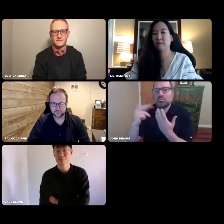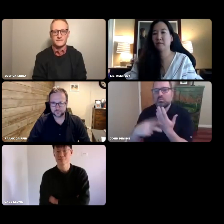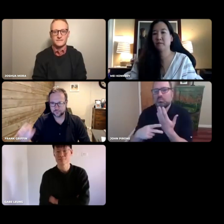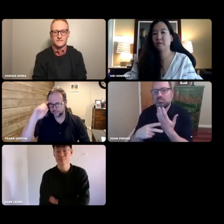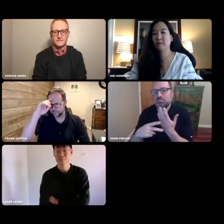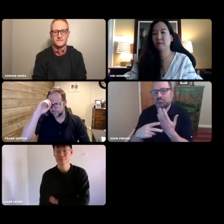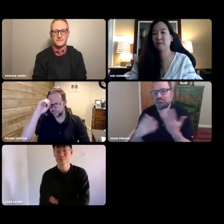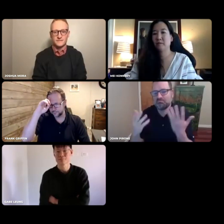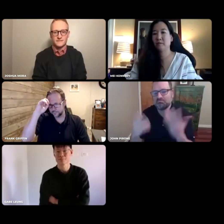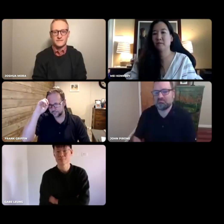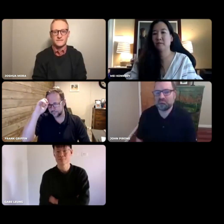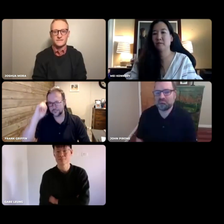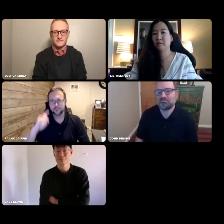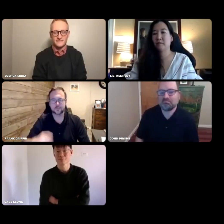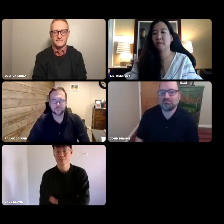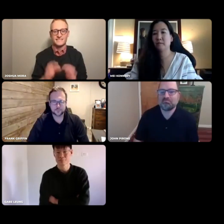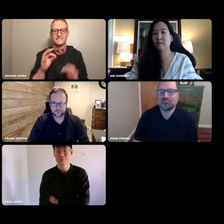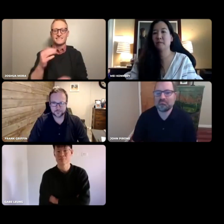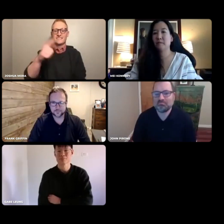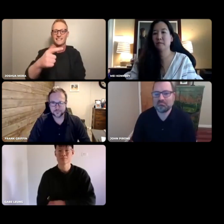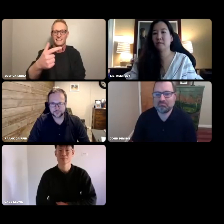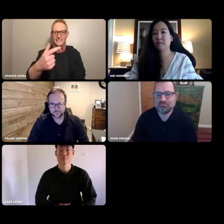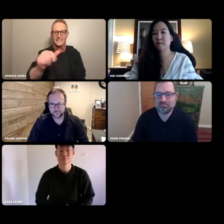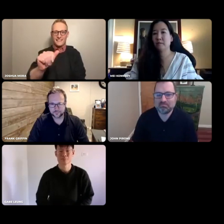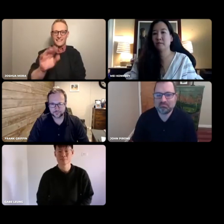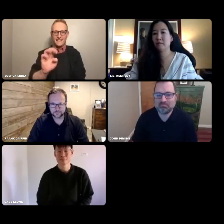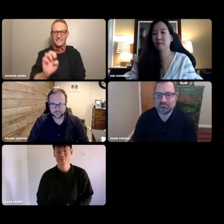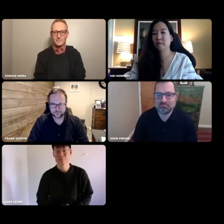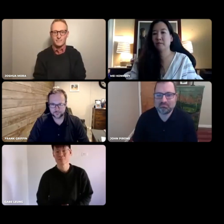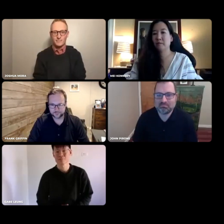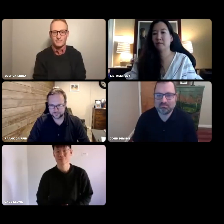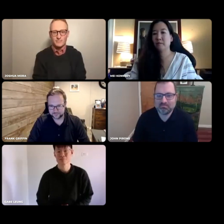I teach ASL as well as Coordinated Programs.